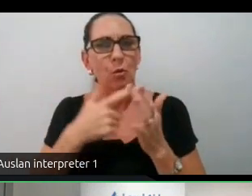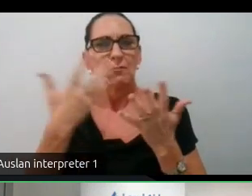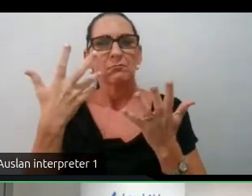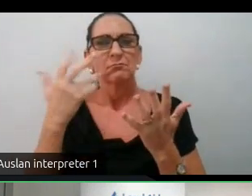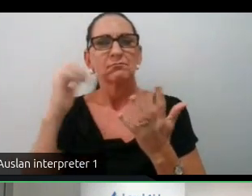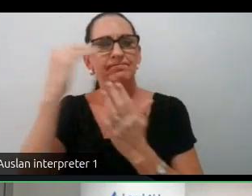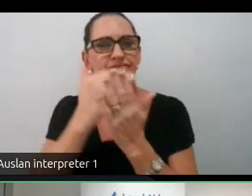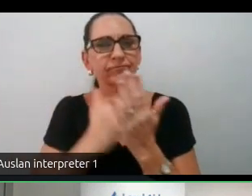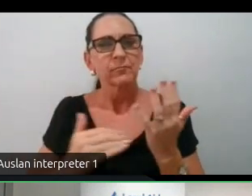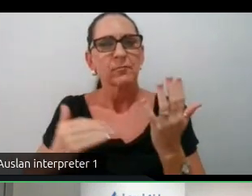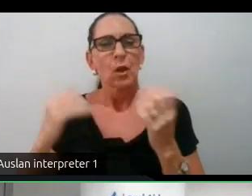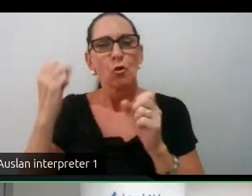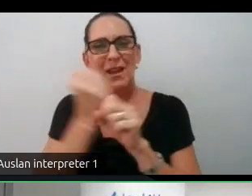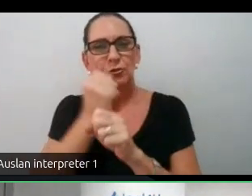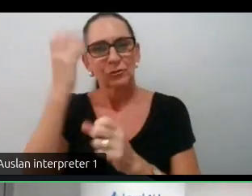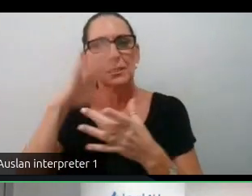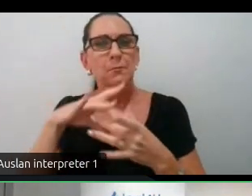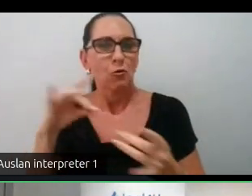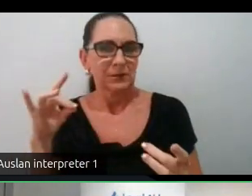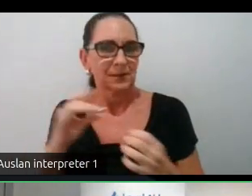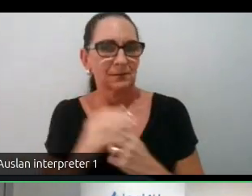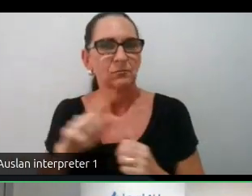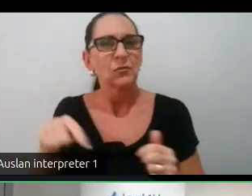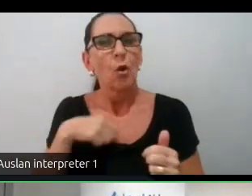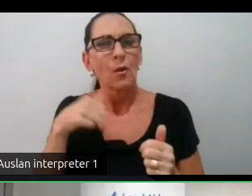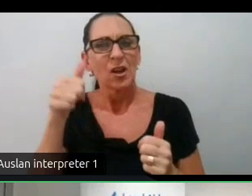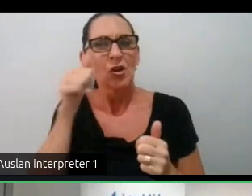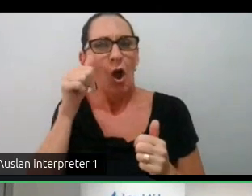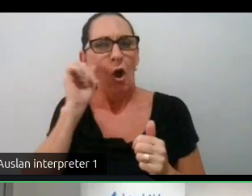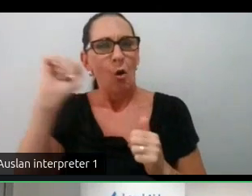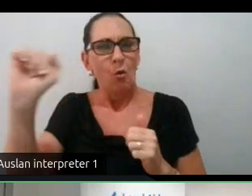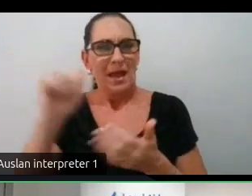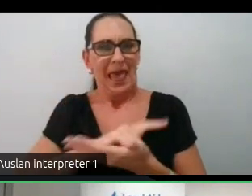And we recognize that these lands have always been places of ceremony, teaching, research,